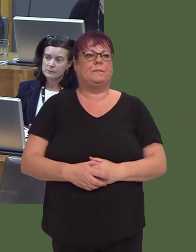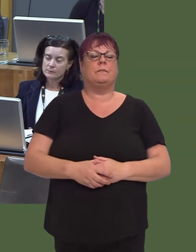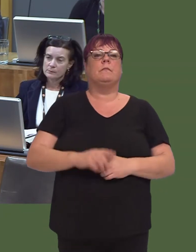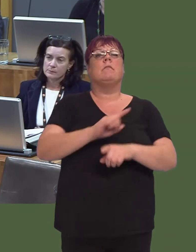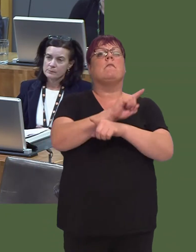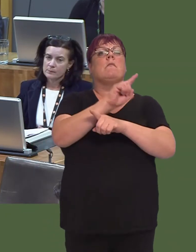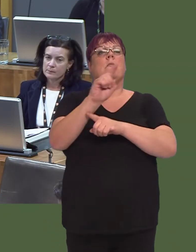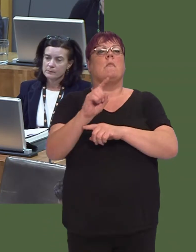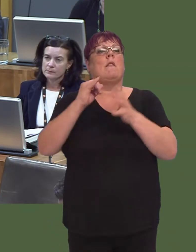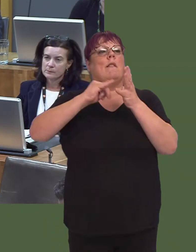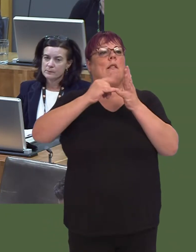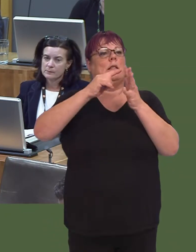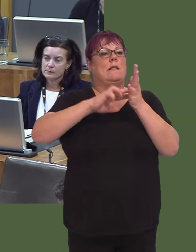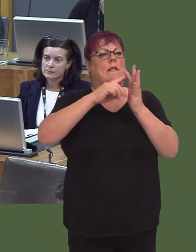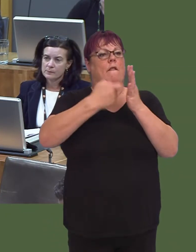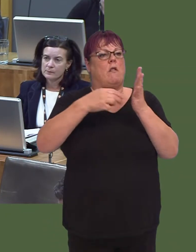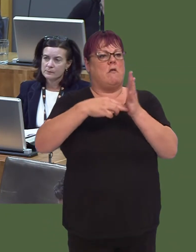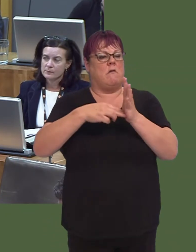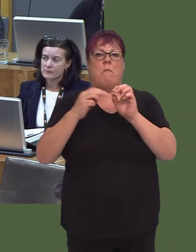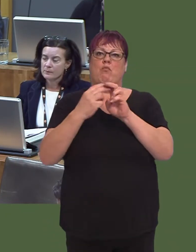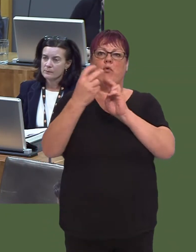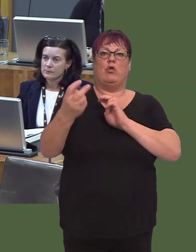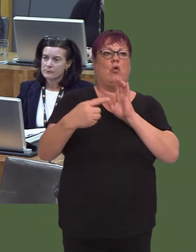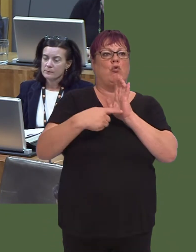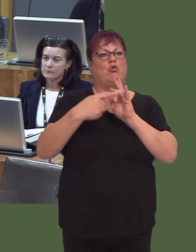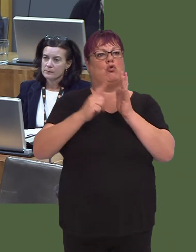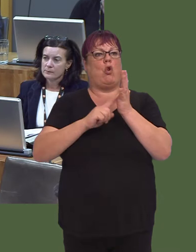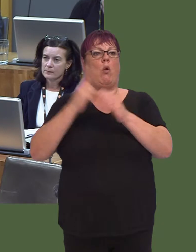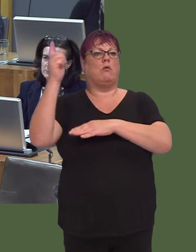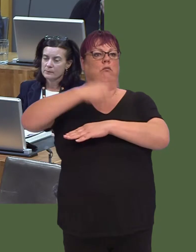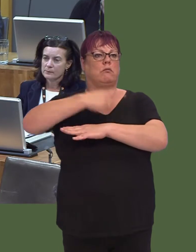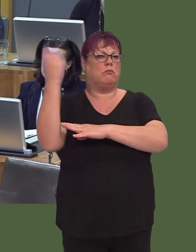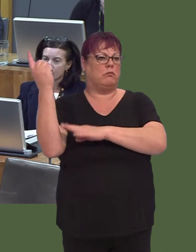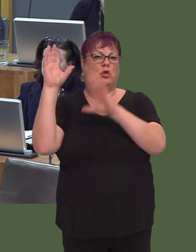When the Severn tolls go, there will be an effect on the tunnels, and I think we are